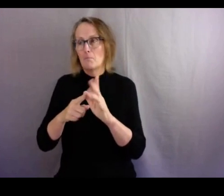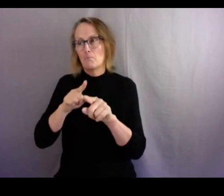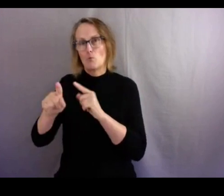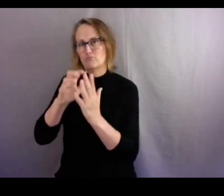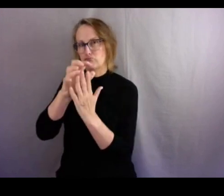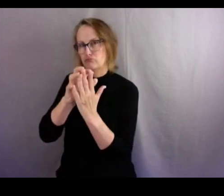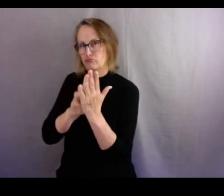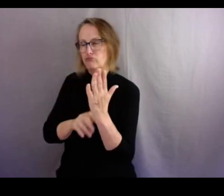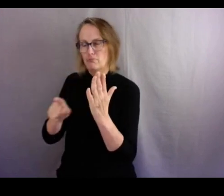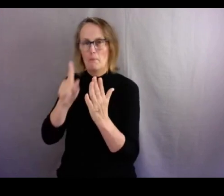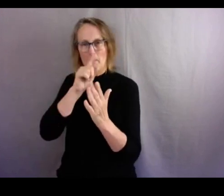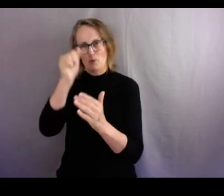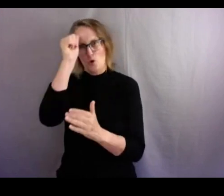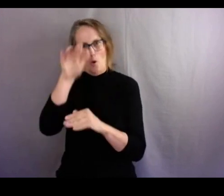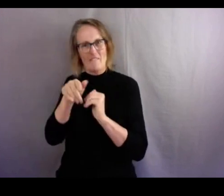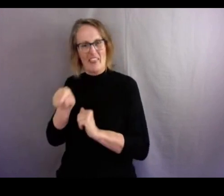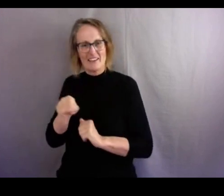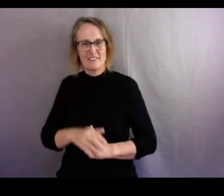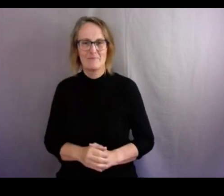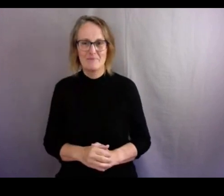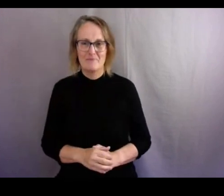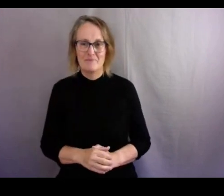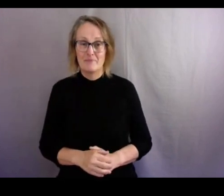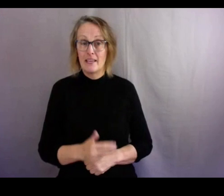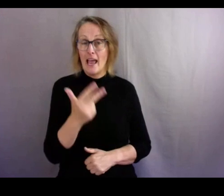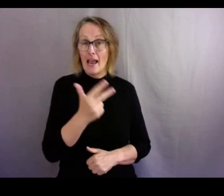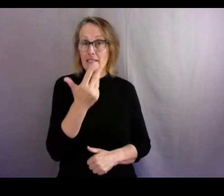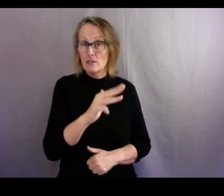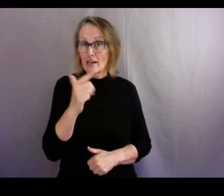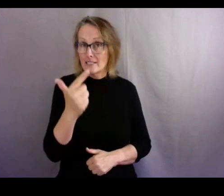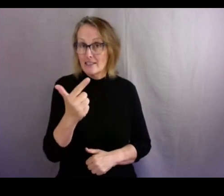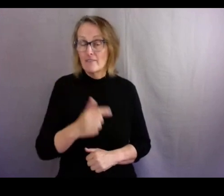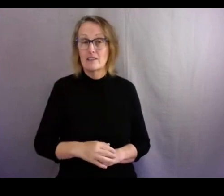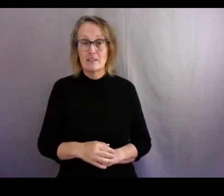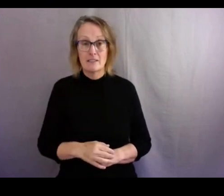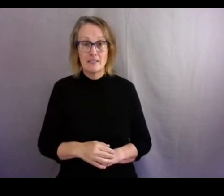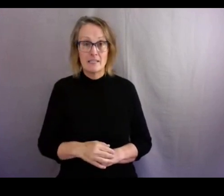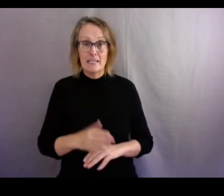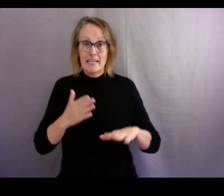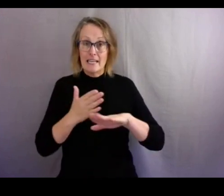During his second trip in 1897, he wrote "Catholicism and the Modern Mind,"